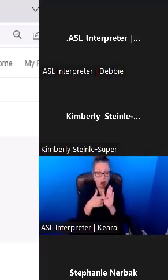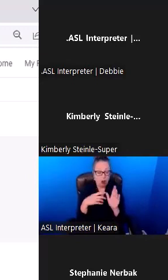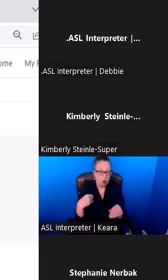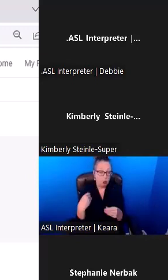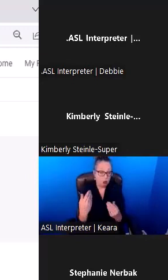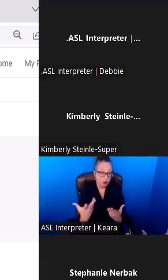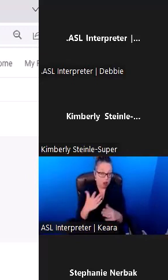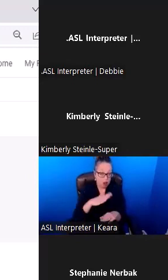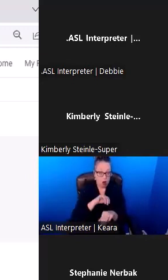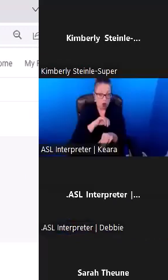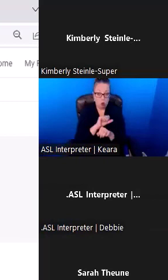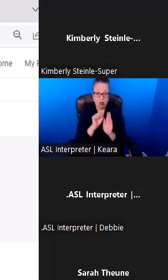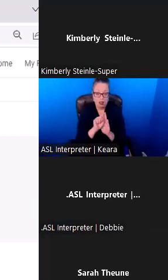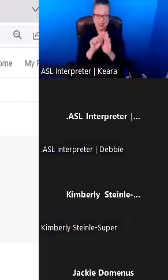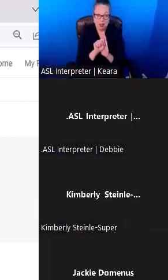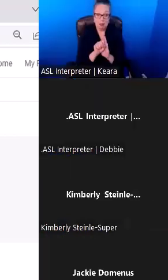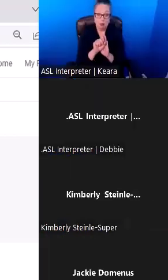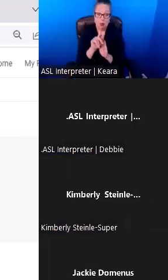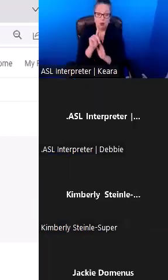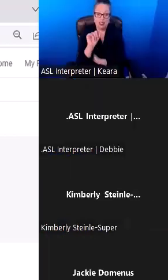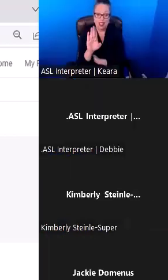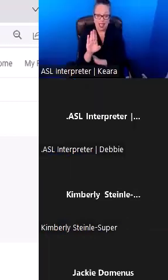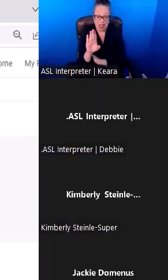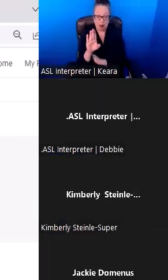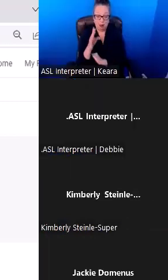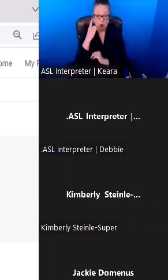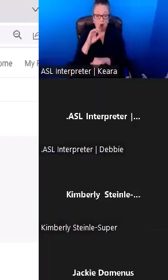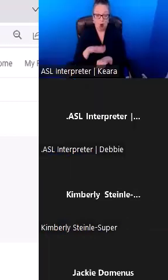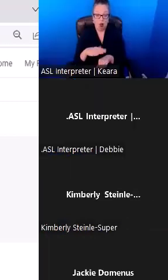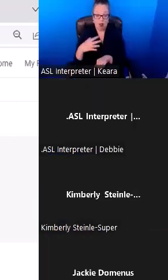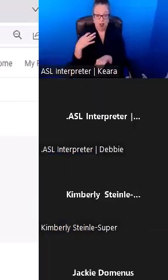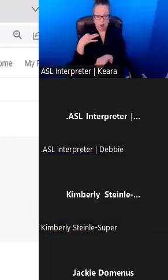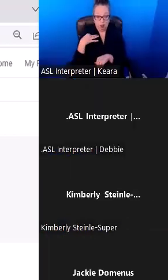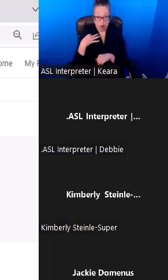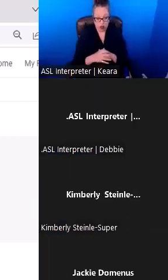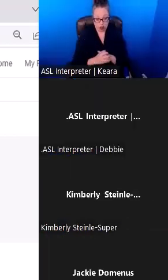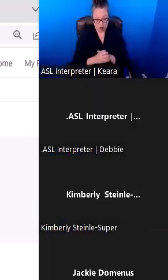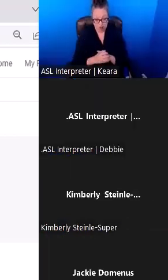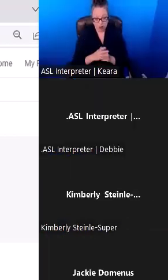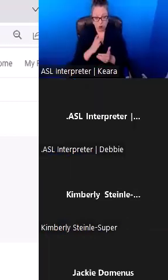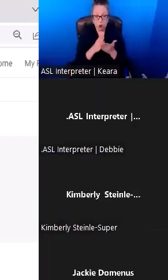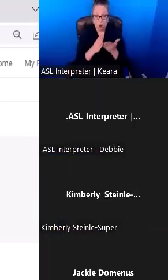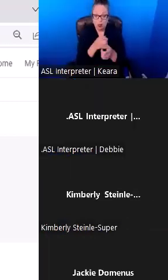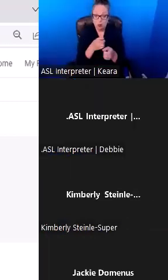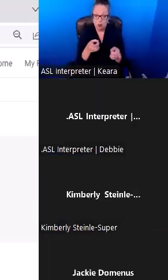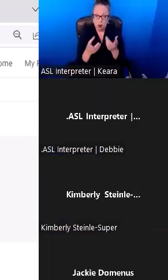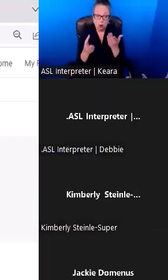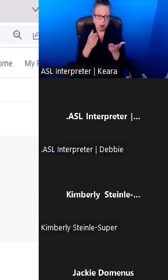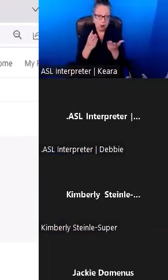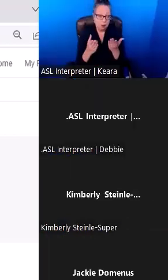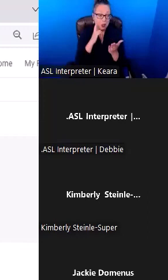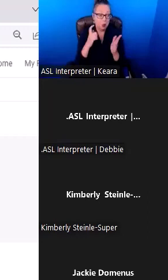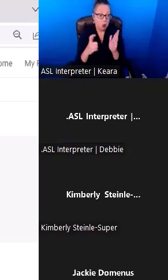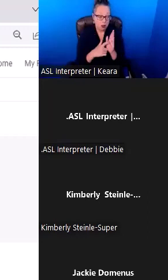tab the application. Some of you might know this as conditional formatting but it basically